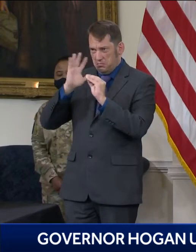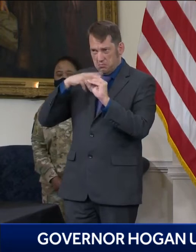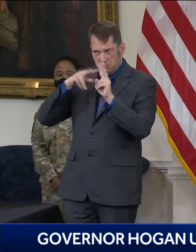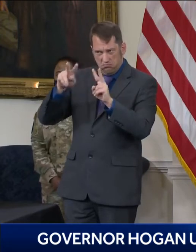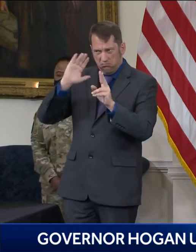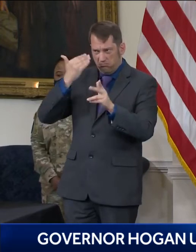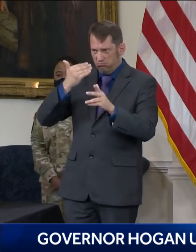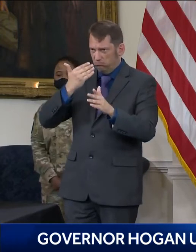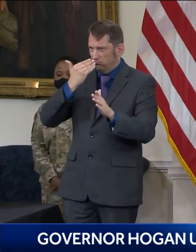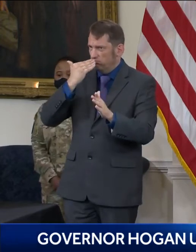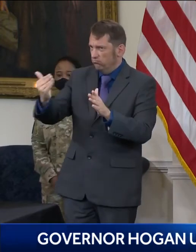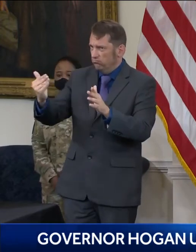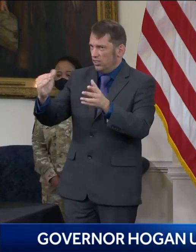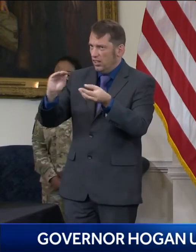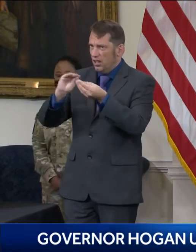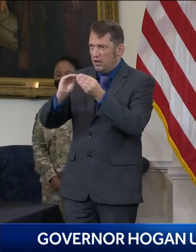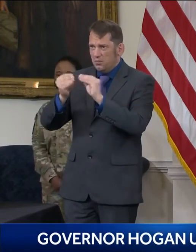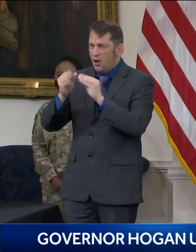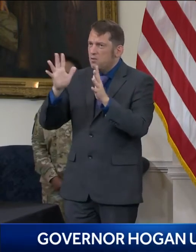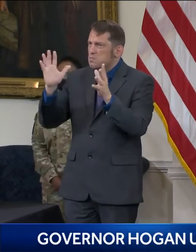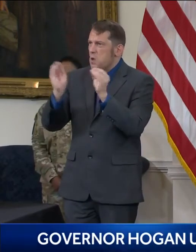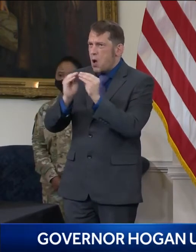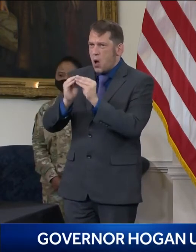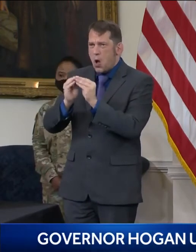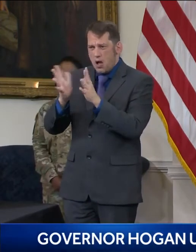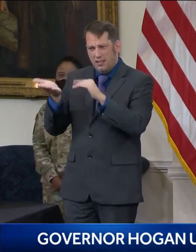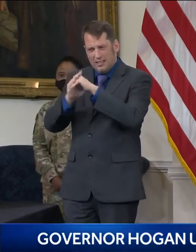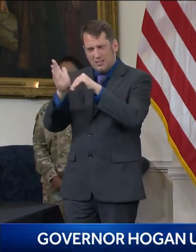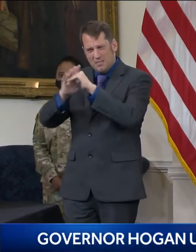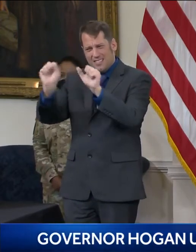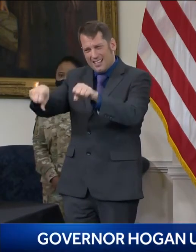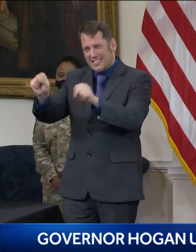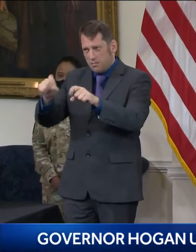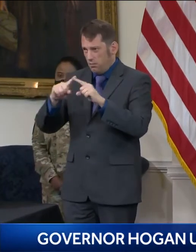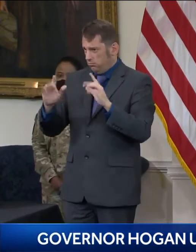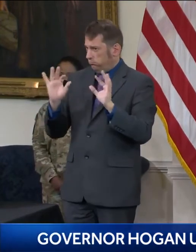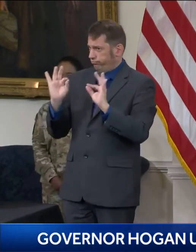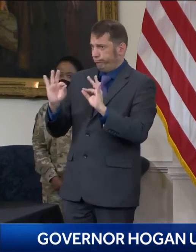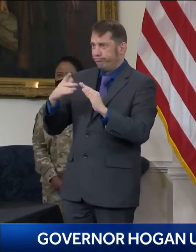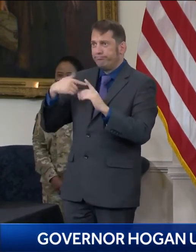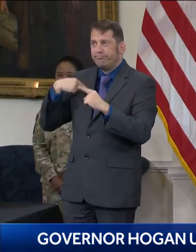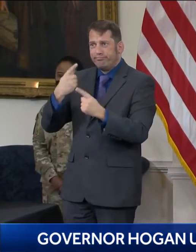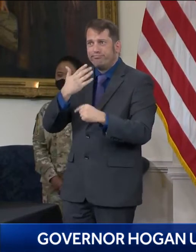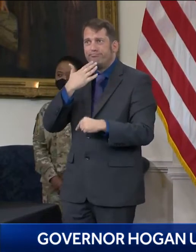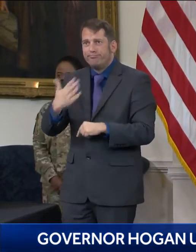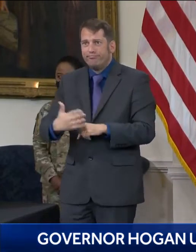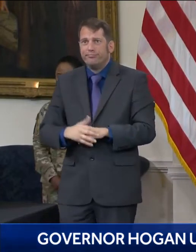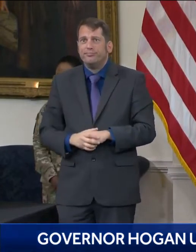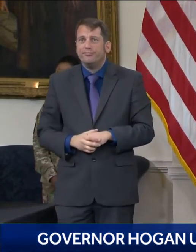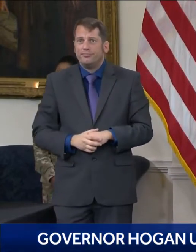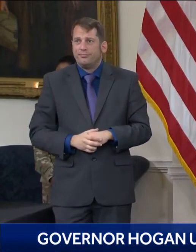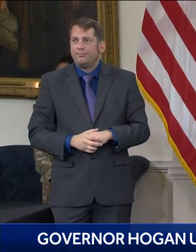OVERALL WE ARE PLEASED WITH WHERE WE ARE AND WHEREVER WE CAN